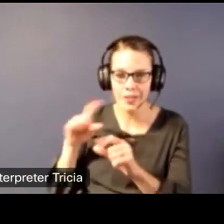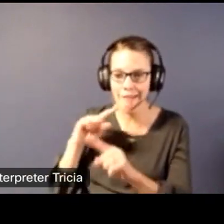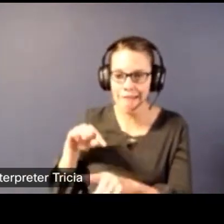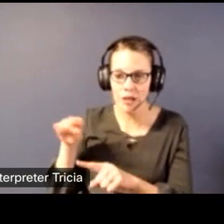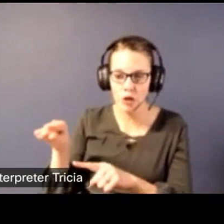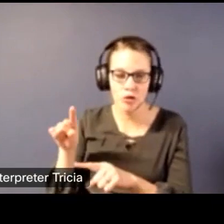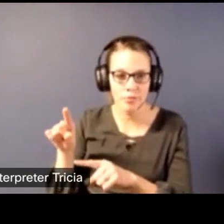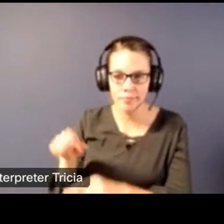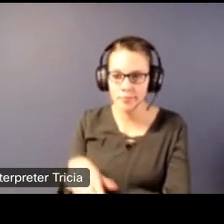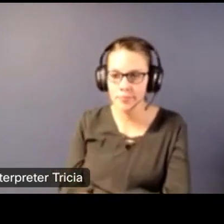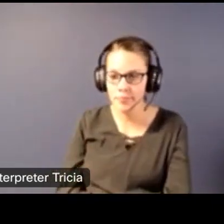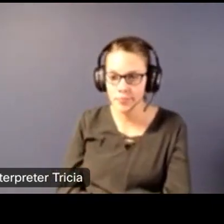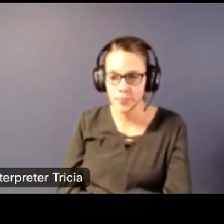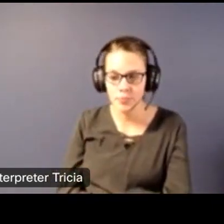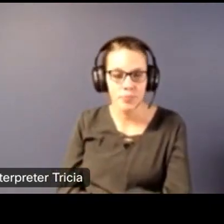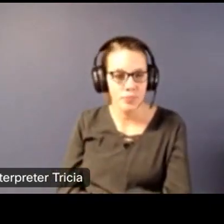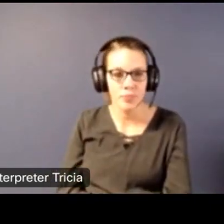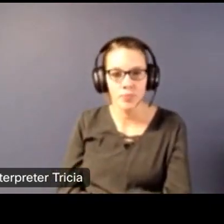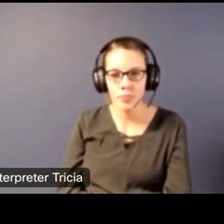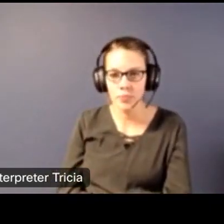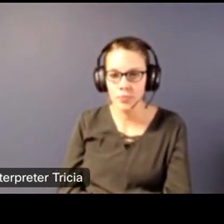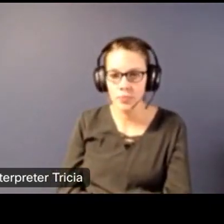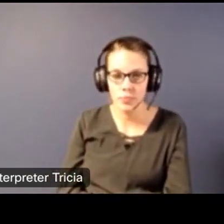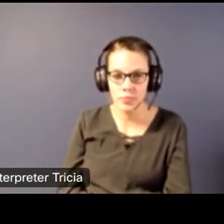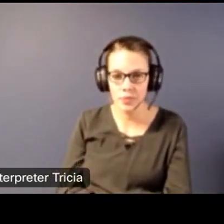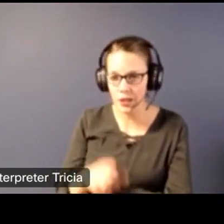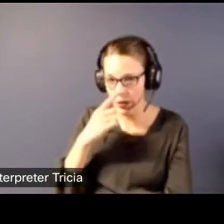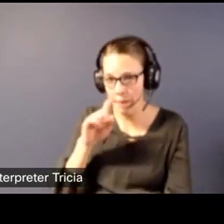And if you can reshare your slides again that'd be great.